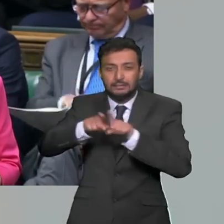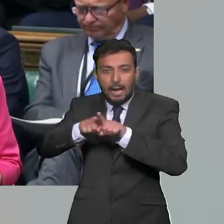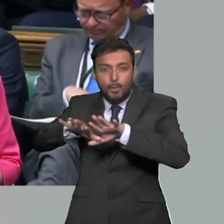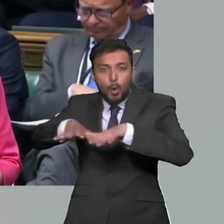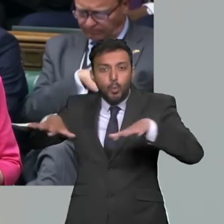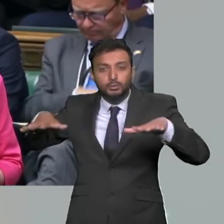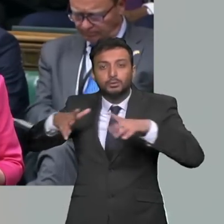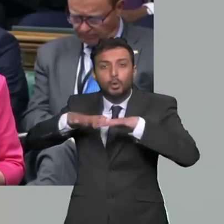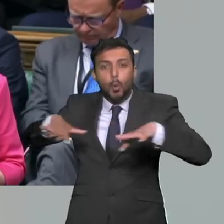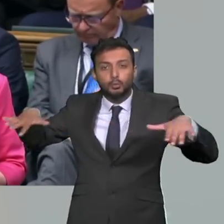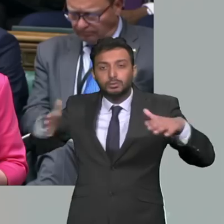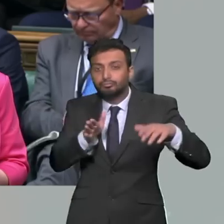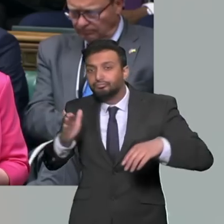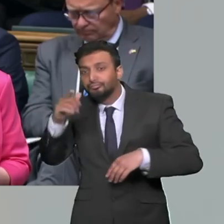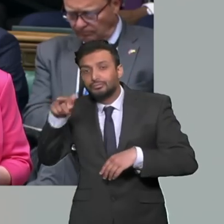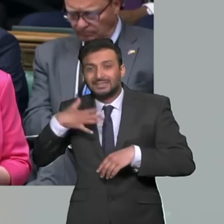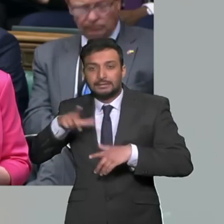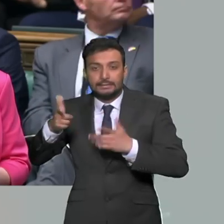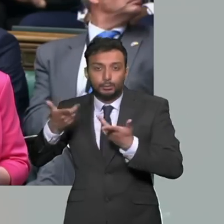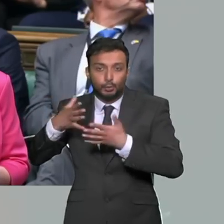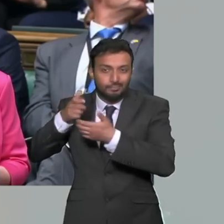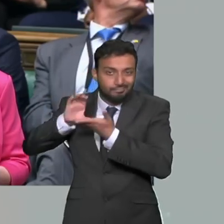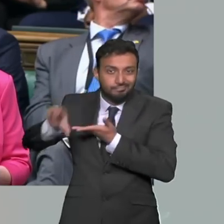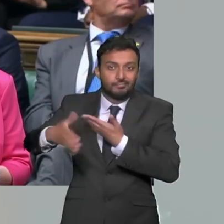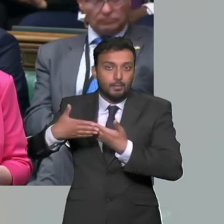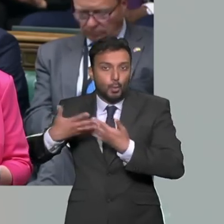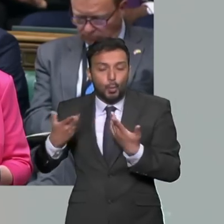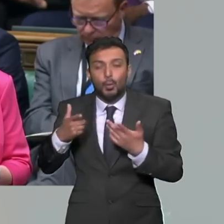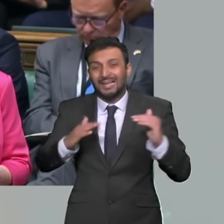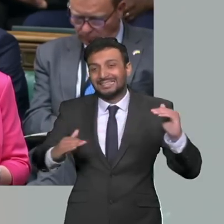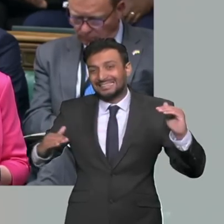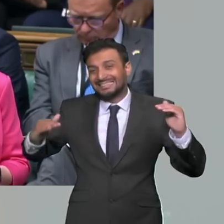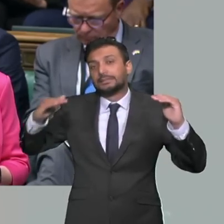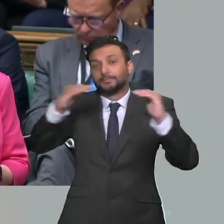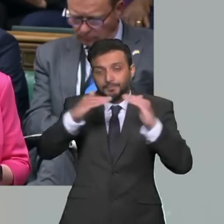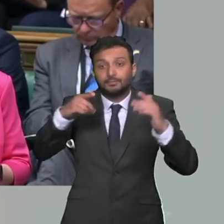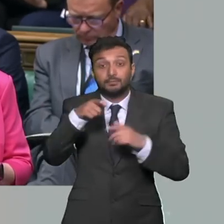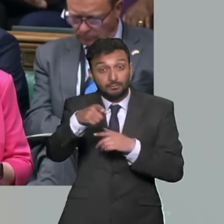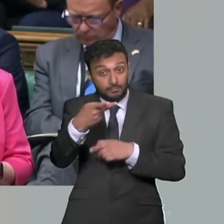Does the Prime Minister agree that we need to ensure that levelling up reaches into rural and coastal Devon?